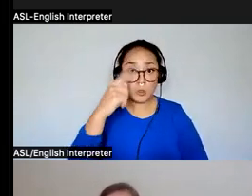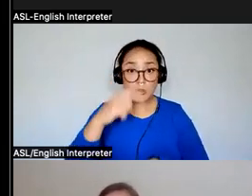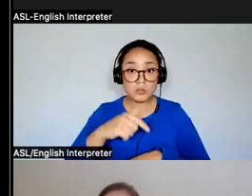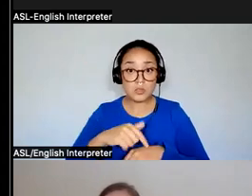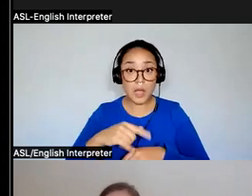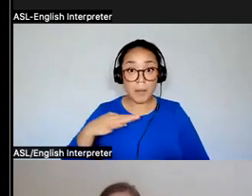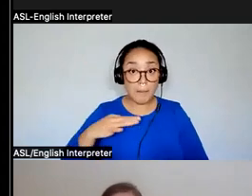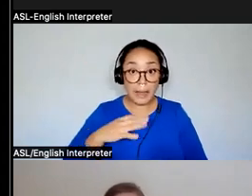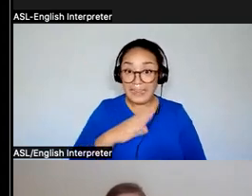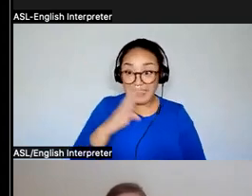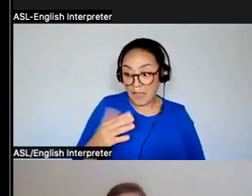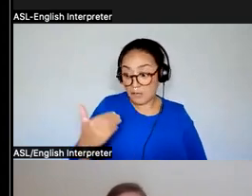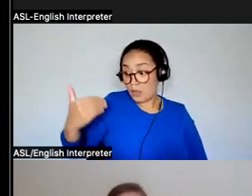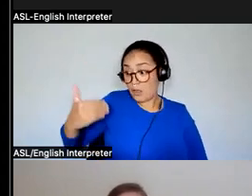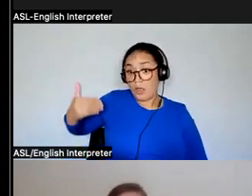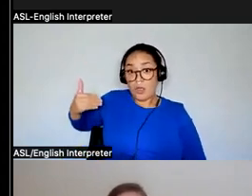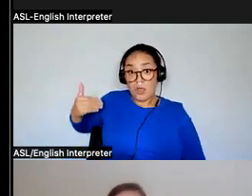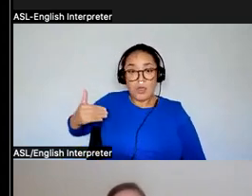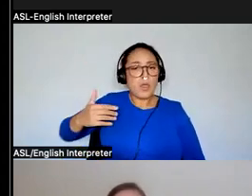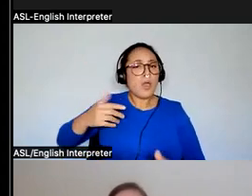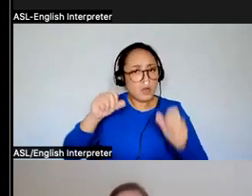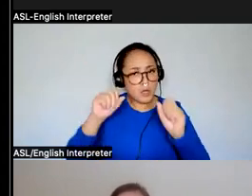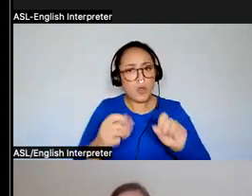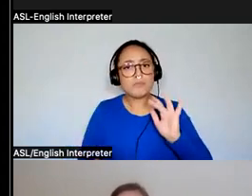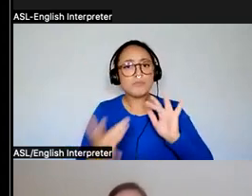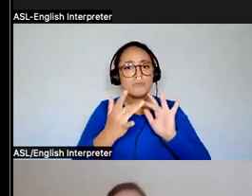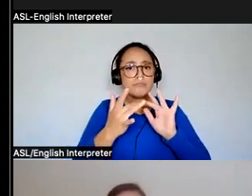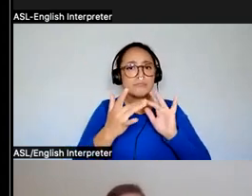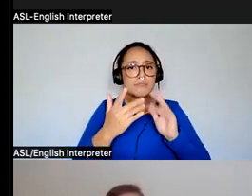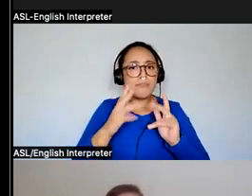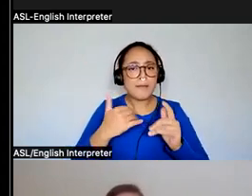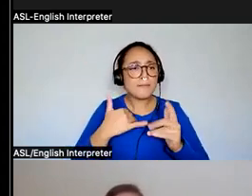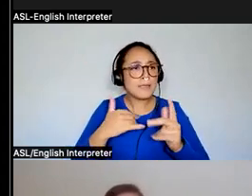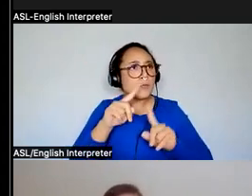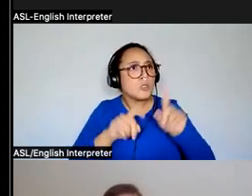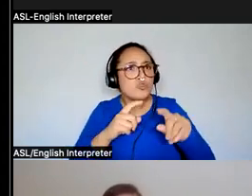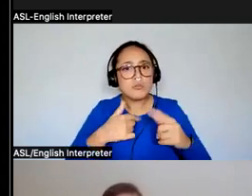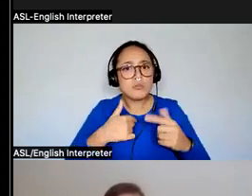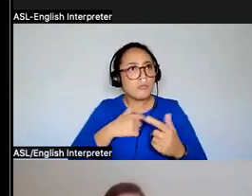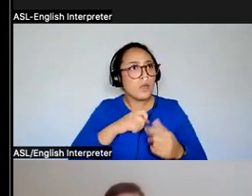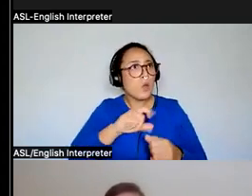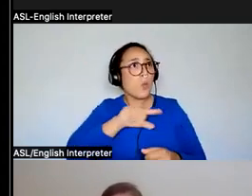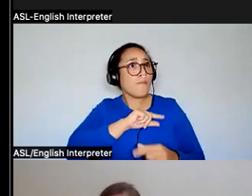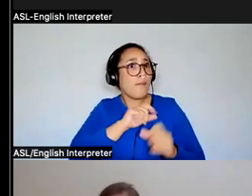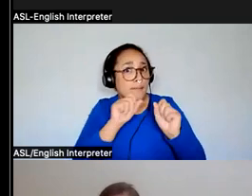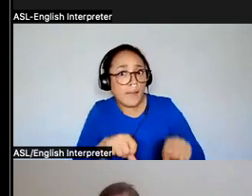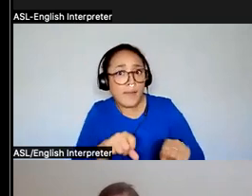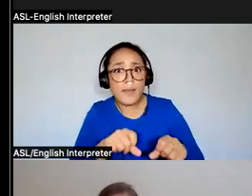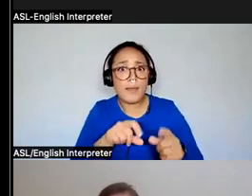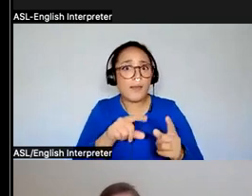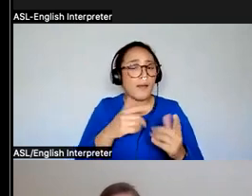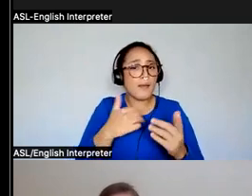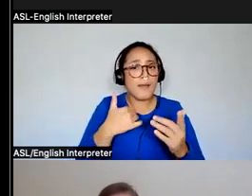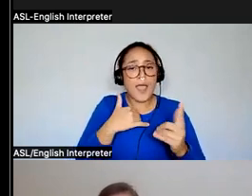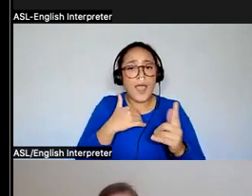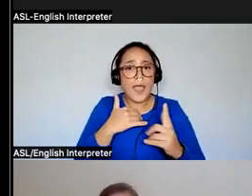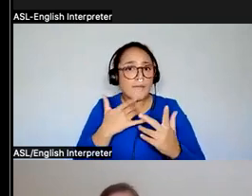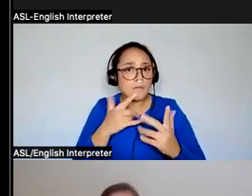If you have any questions about your eligibility or any questions at all, also, please feel free to reach out.